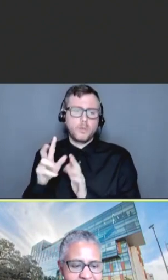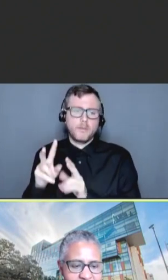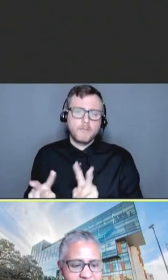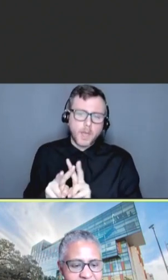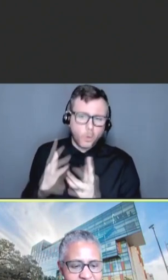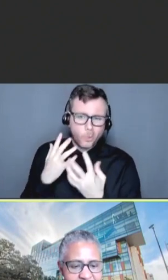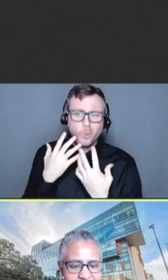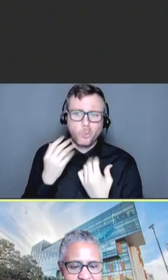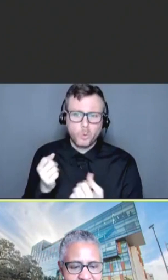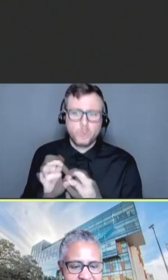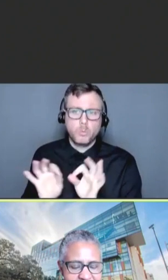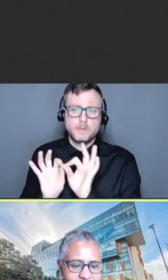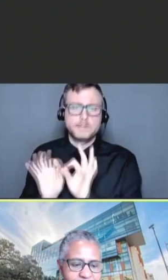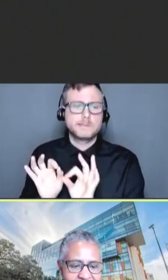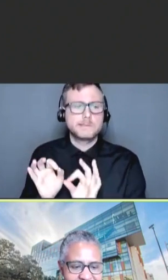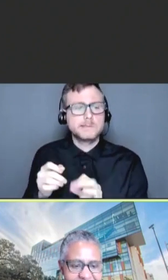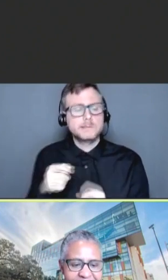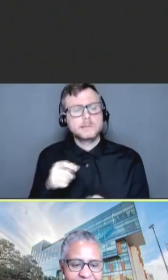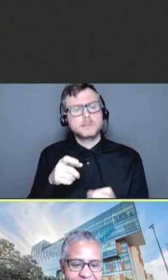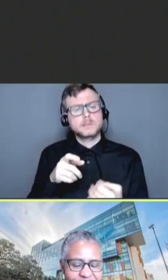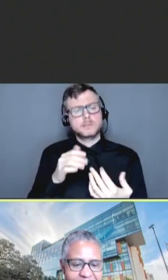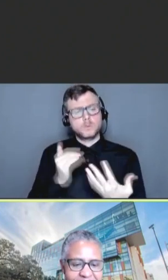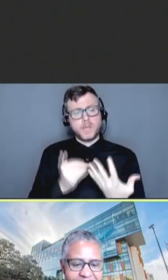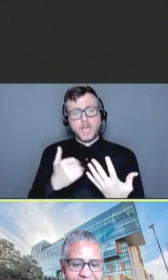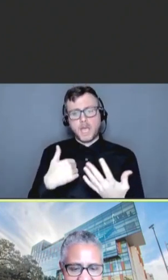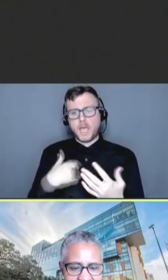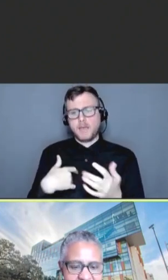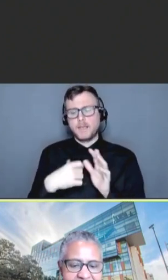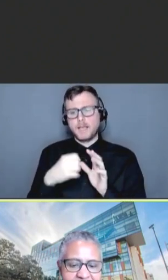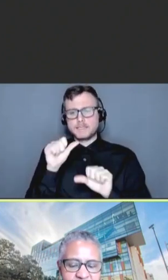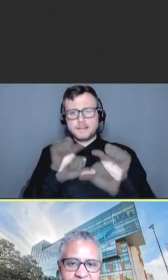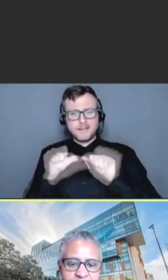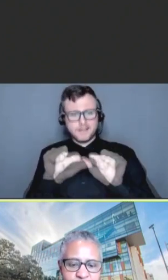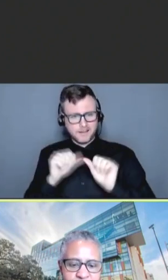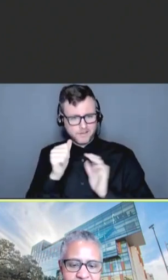So all in all, with this up, we have a scientific agenda outlining a framework